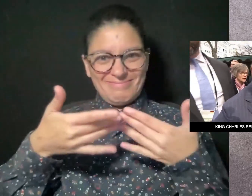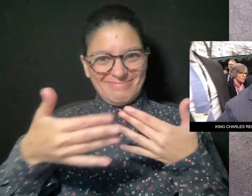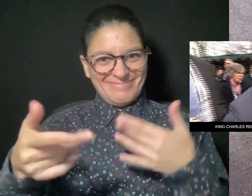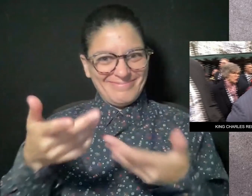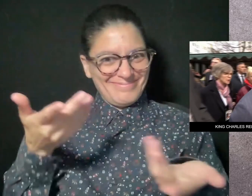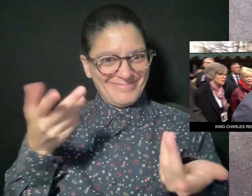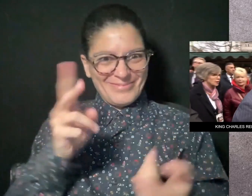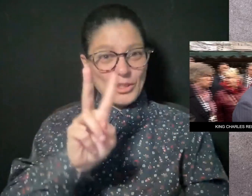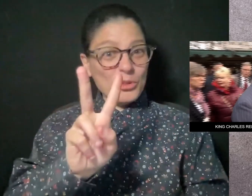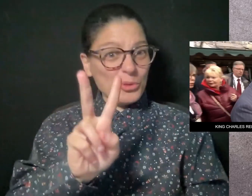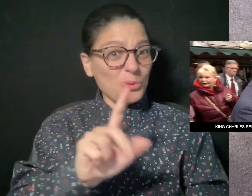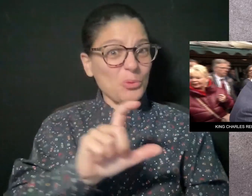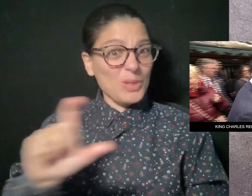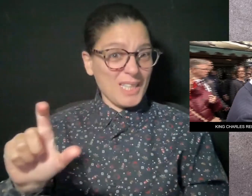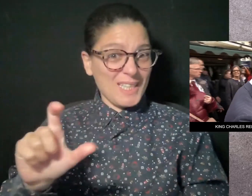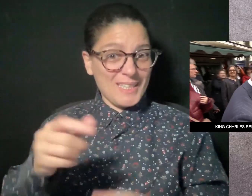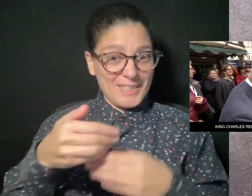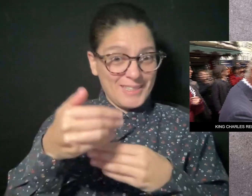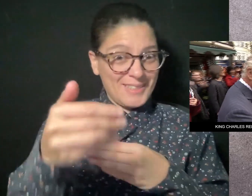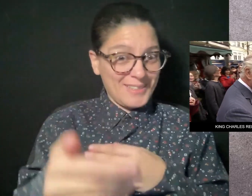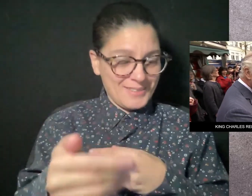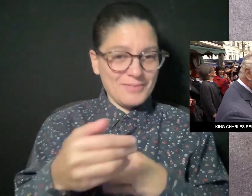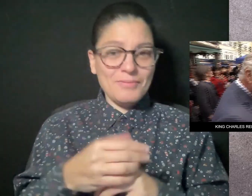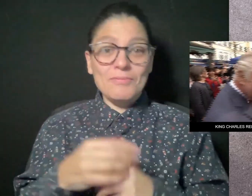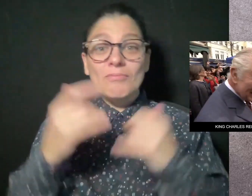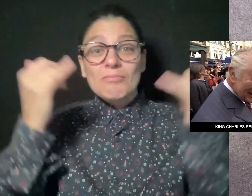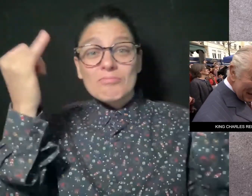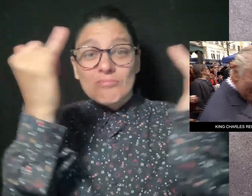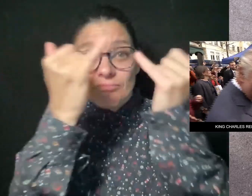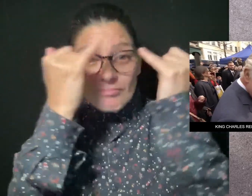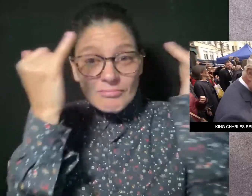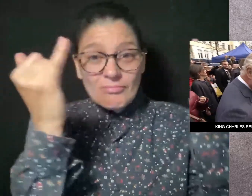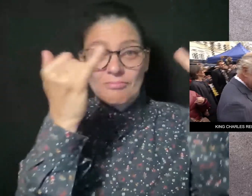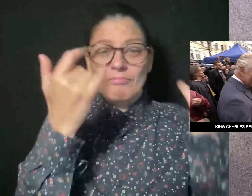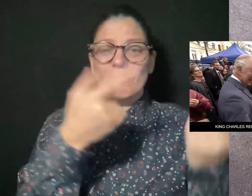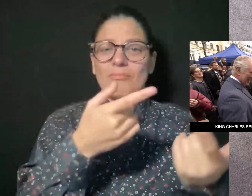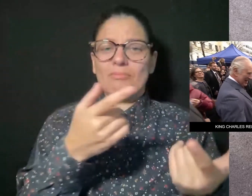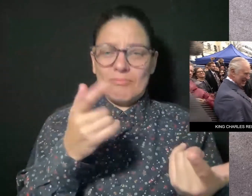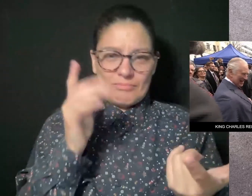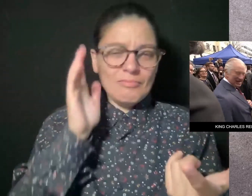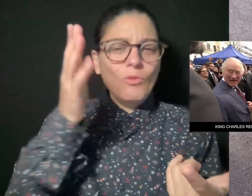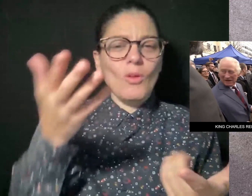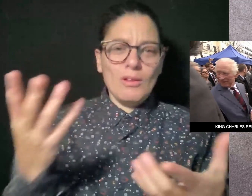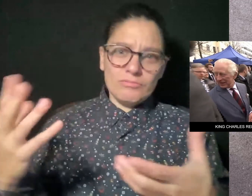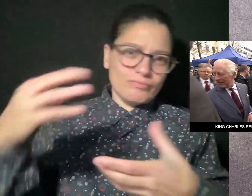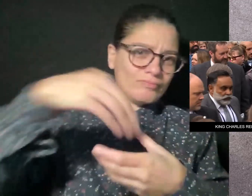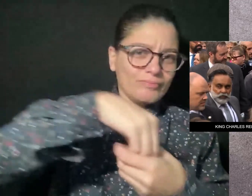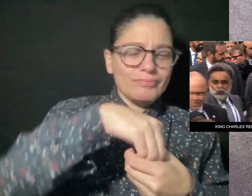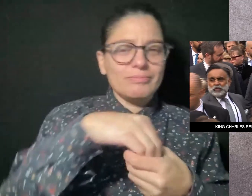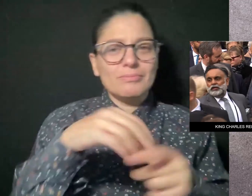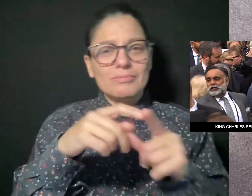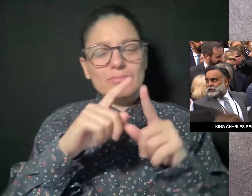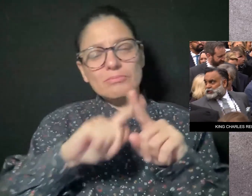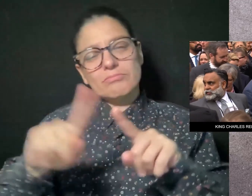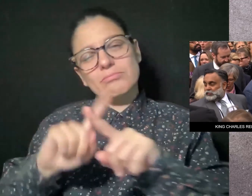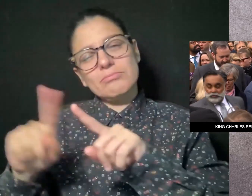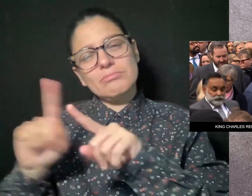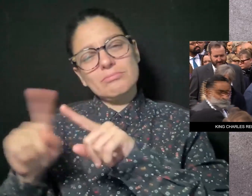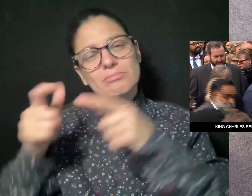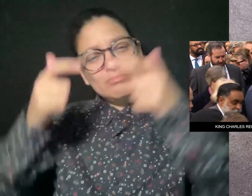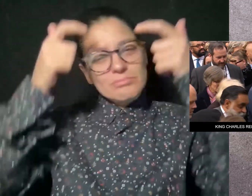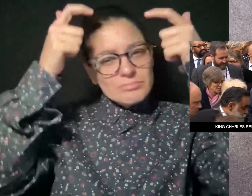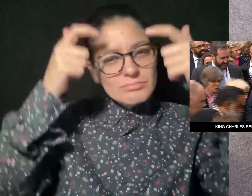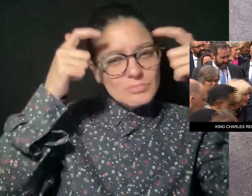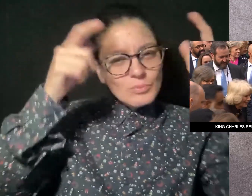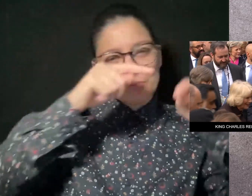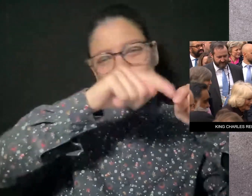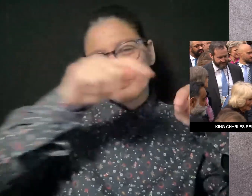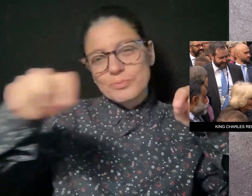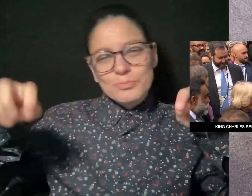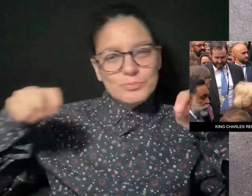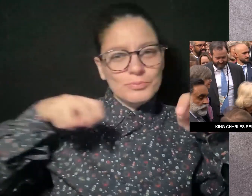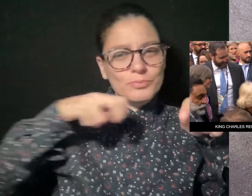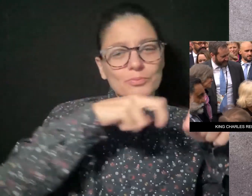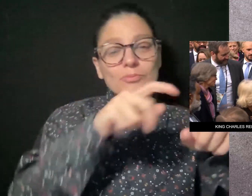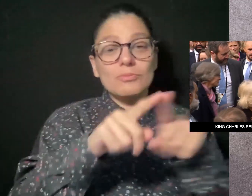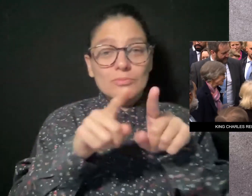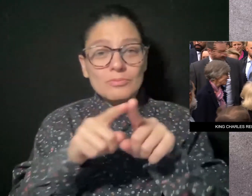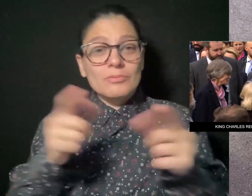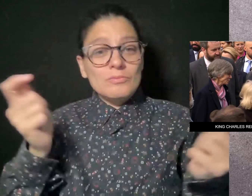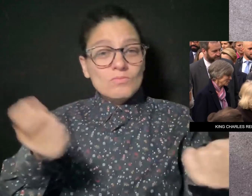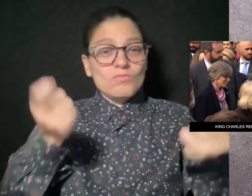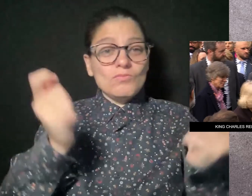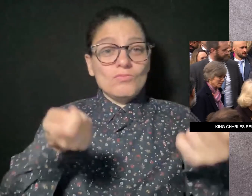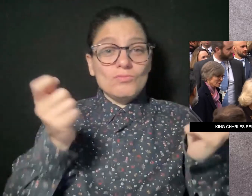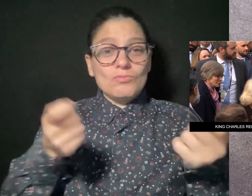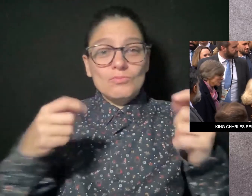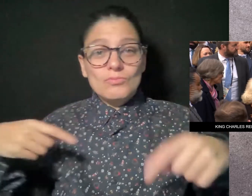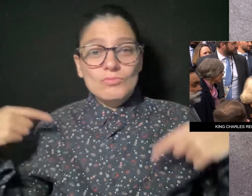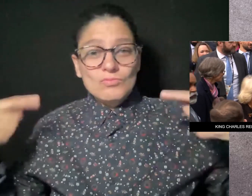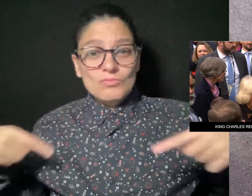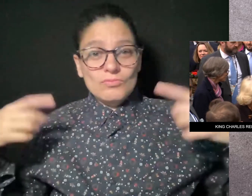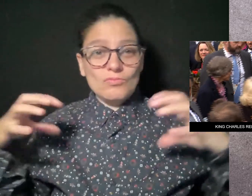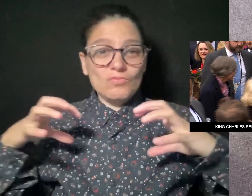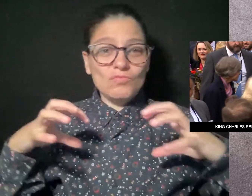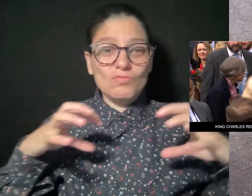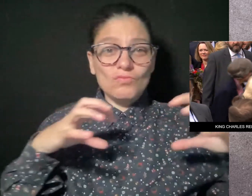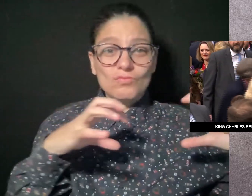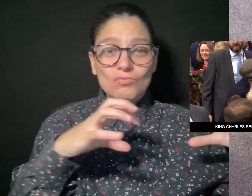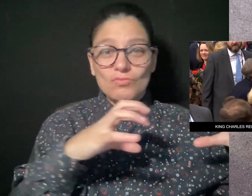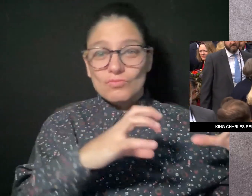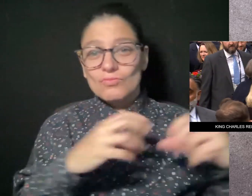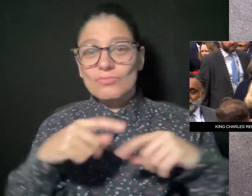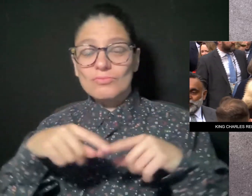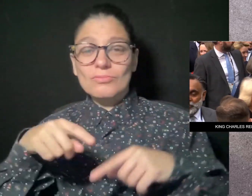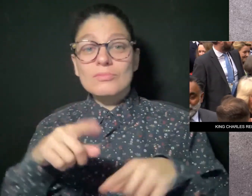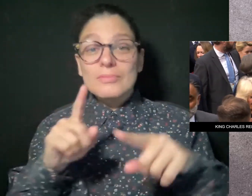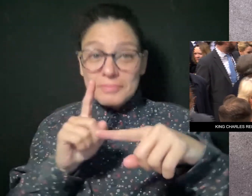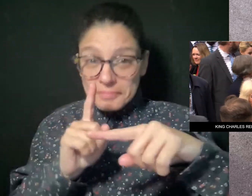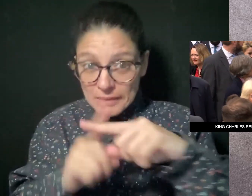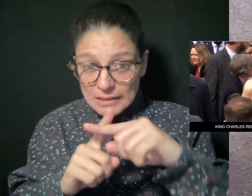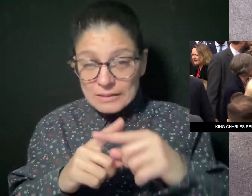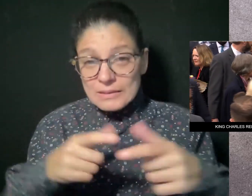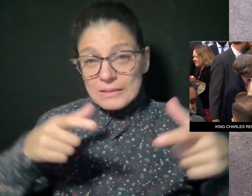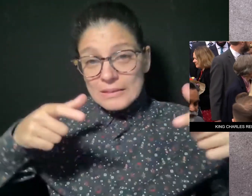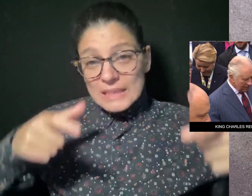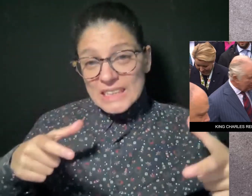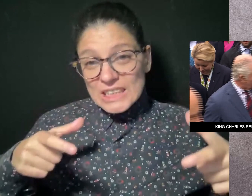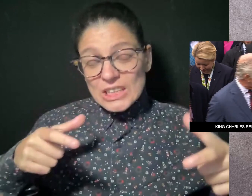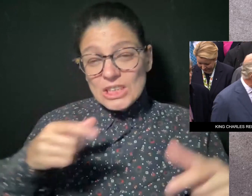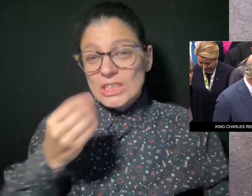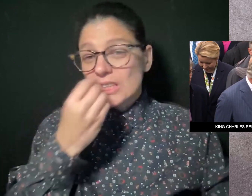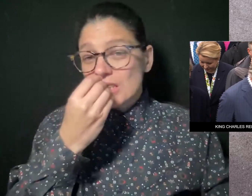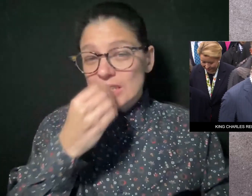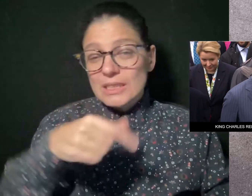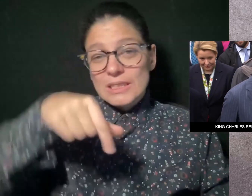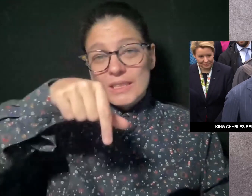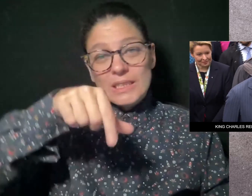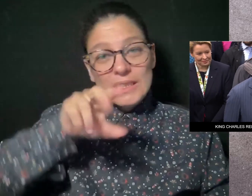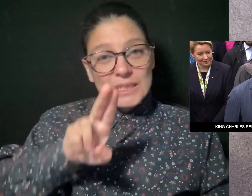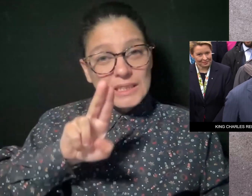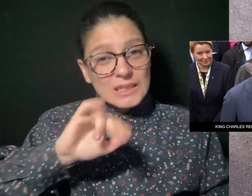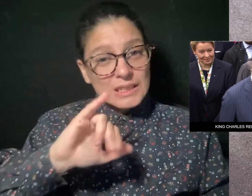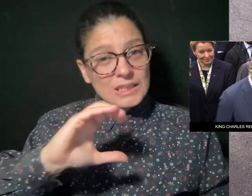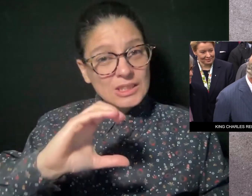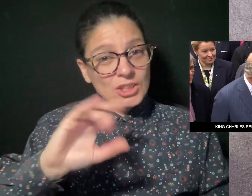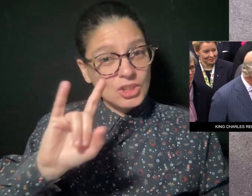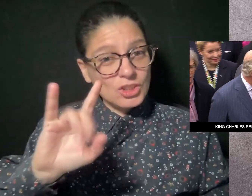two weeks away the celebration is set to include crowns carriages and quiche